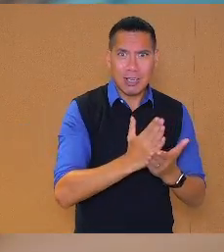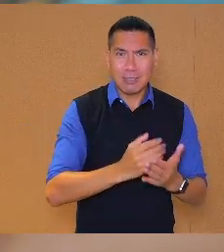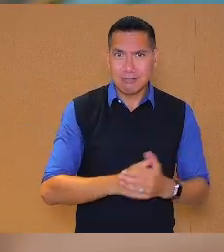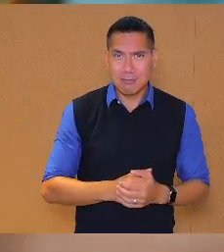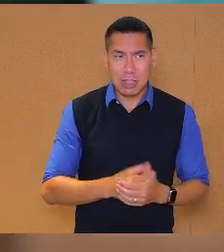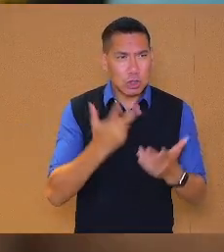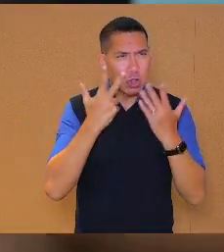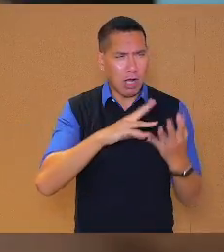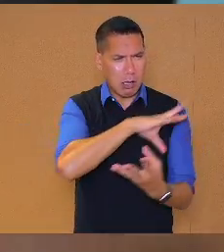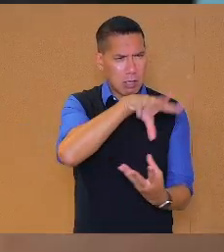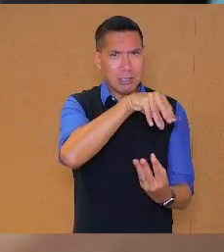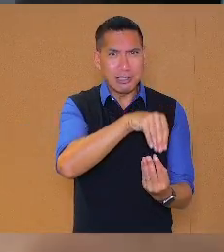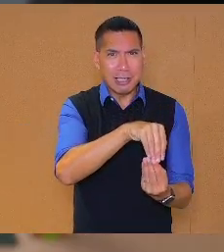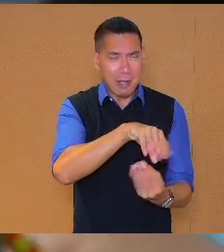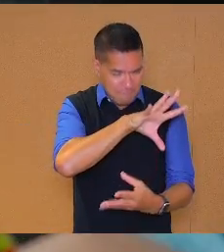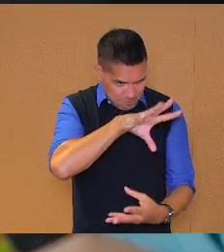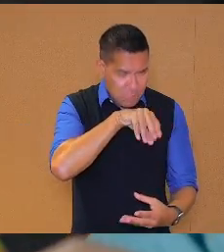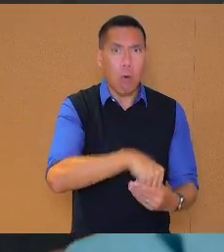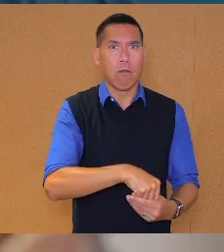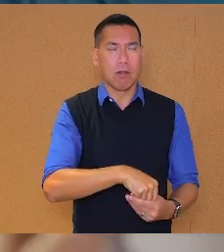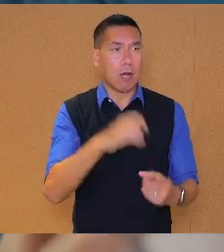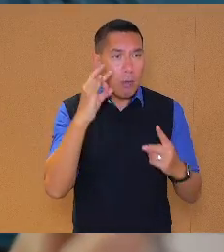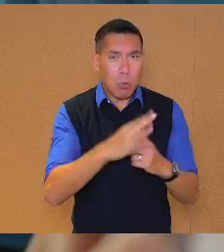involvement was important for them and the school, and